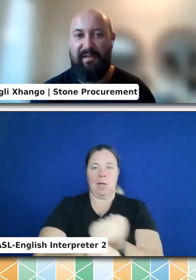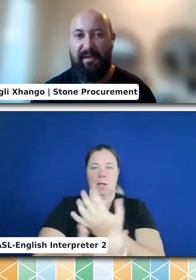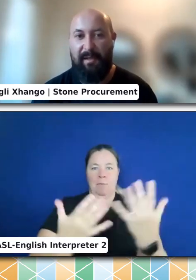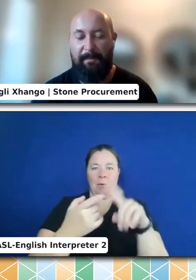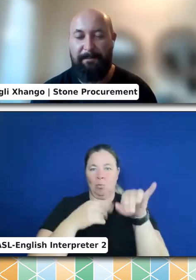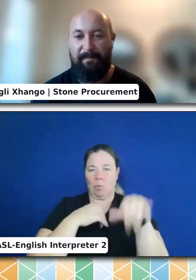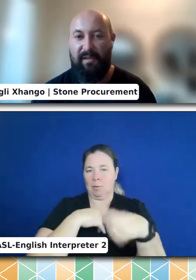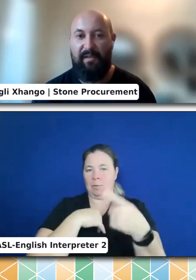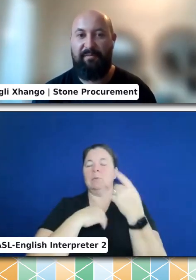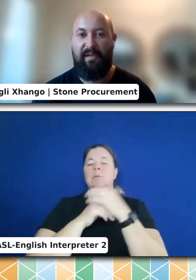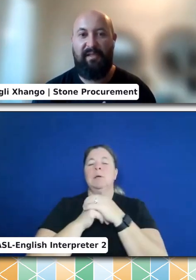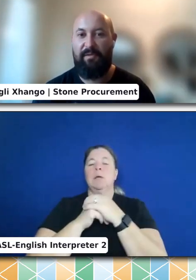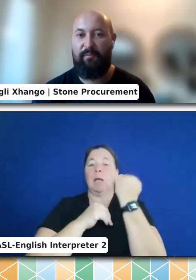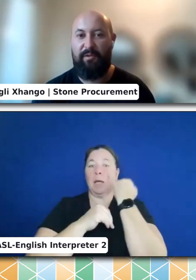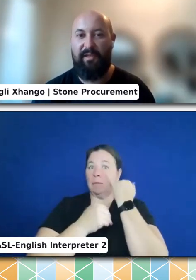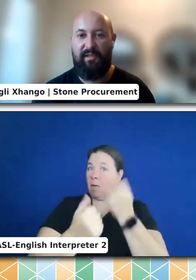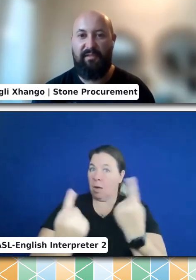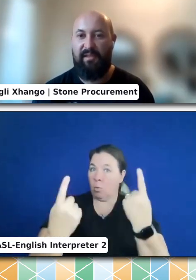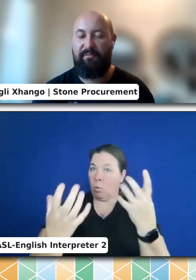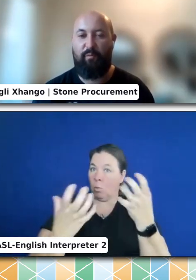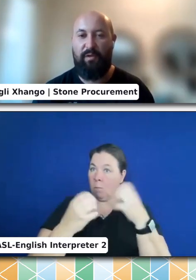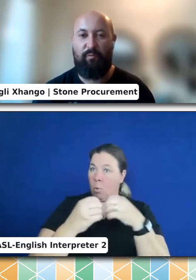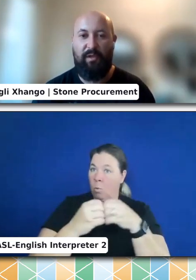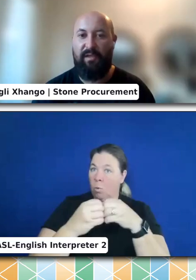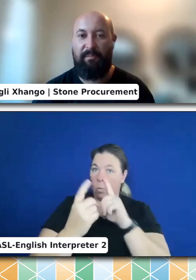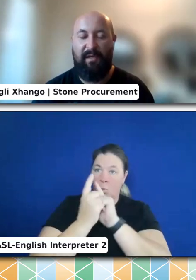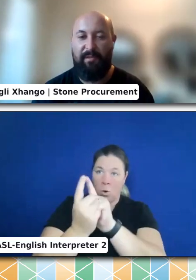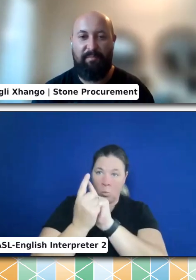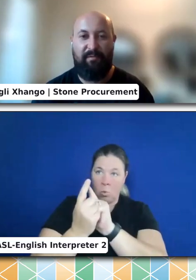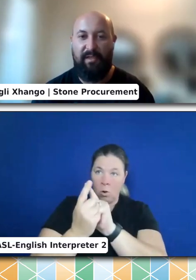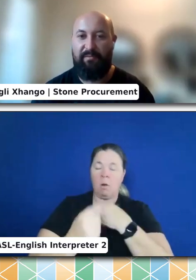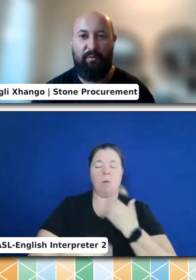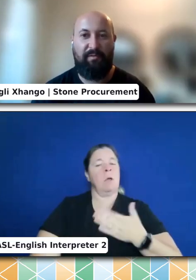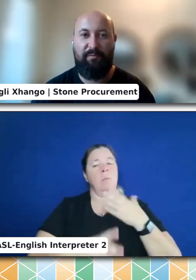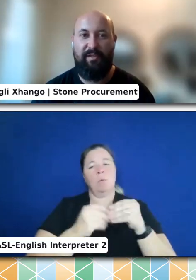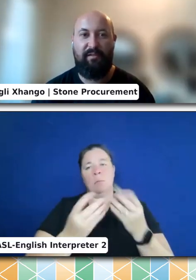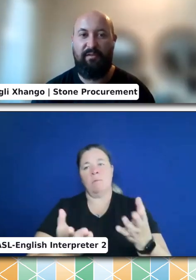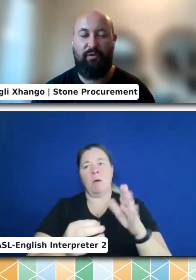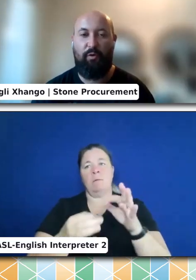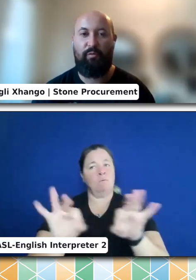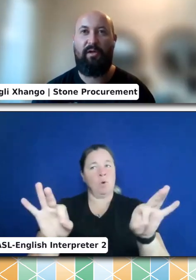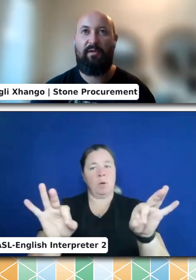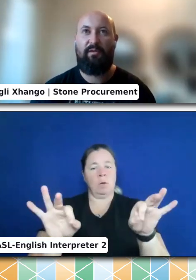Um, if anybody would like kind of a one-on-one, I'm happy to provide it fully free to go.